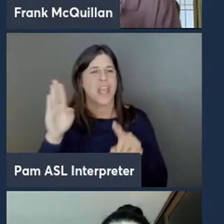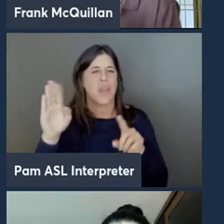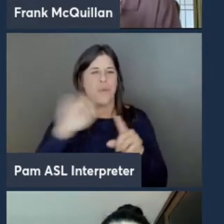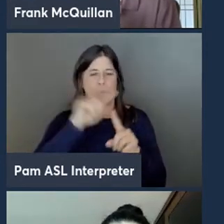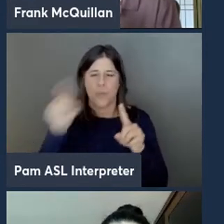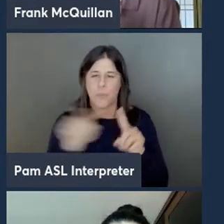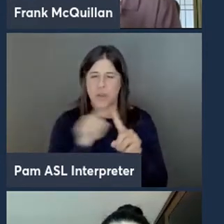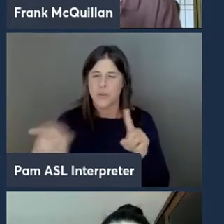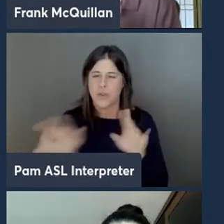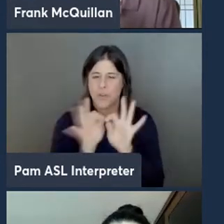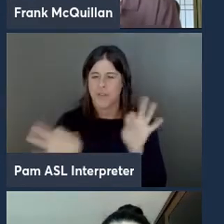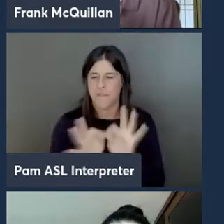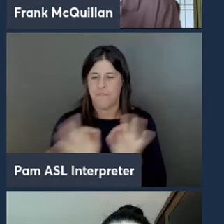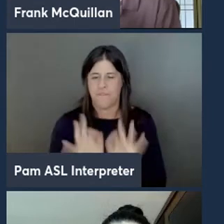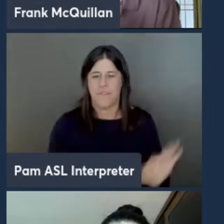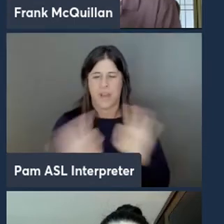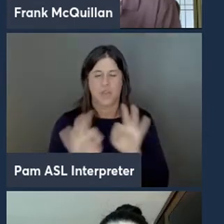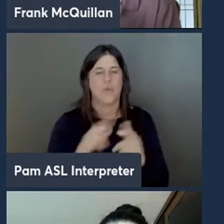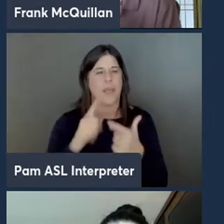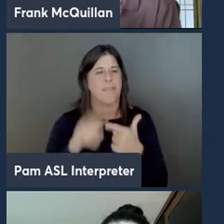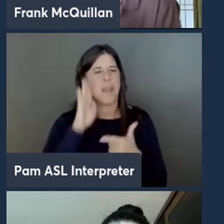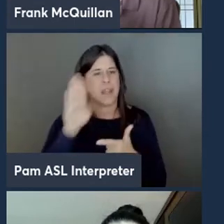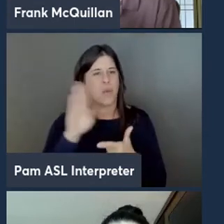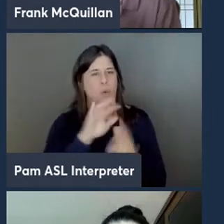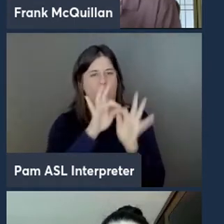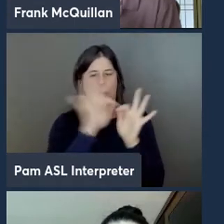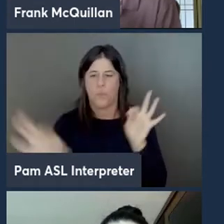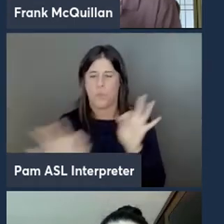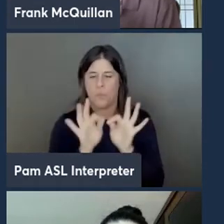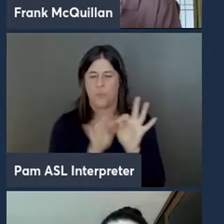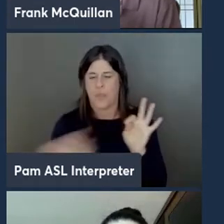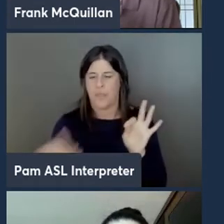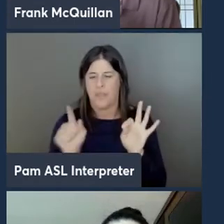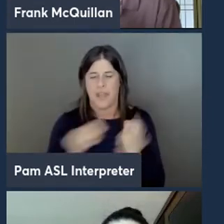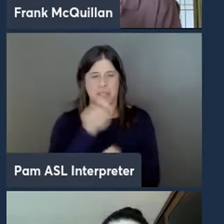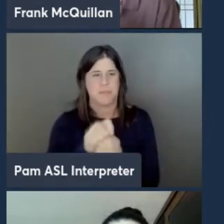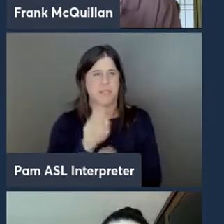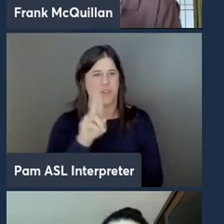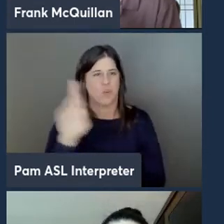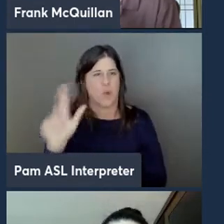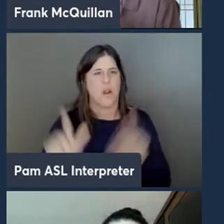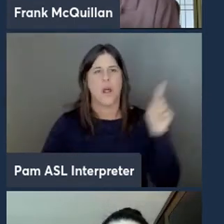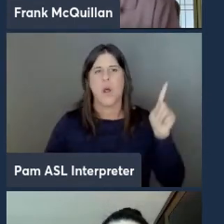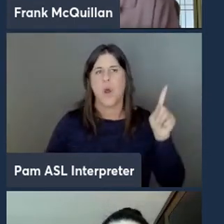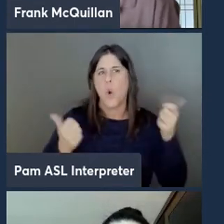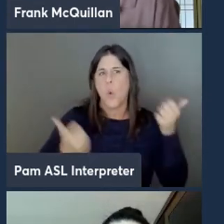you'll see that it'll be returning that specific URL. Which languages do you support?